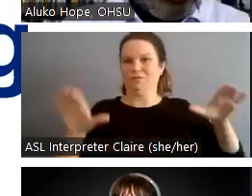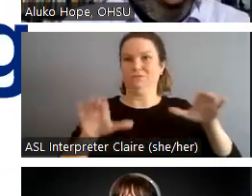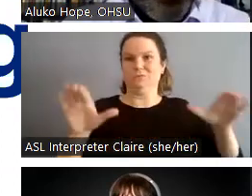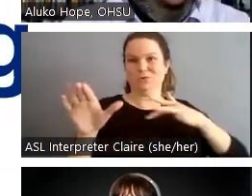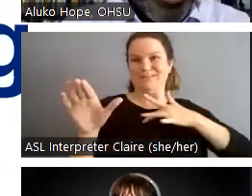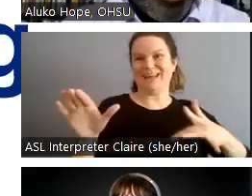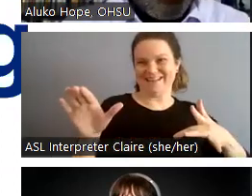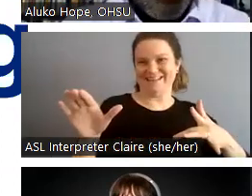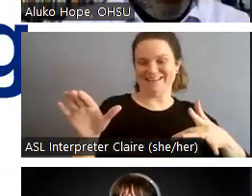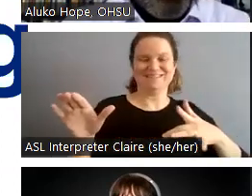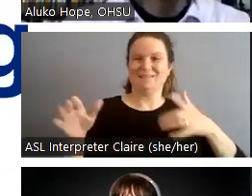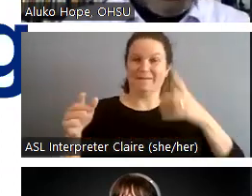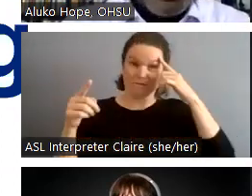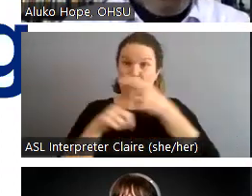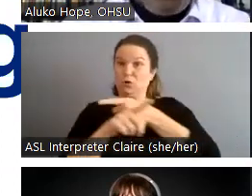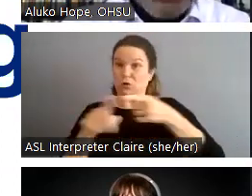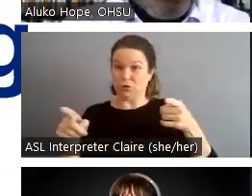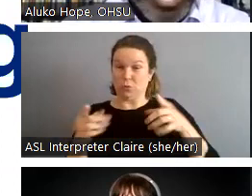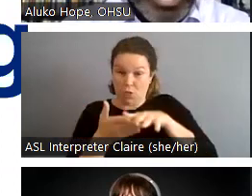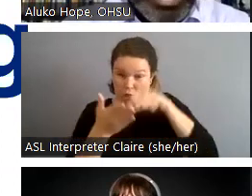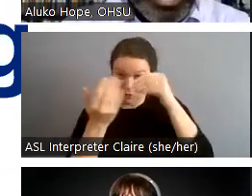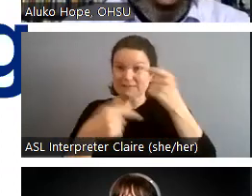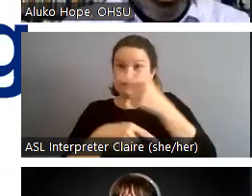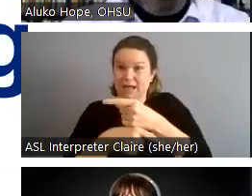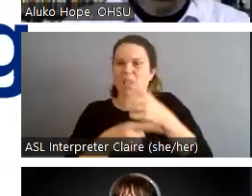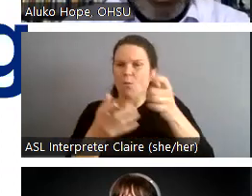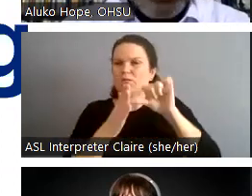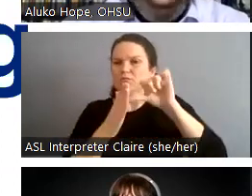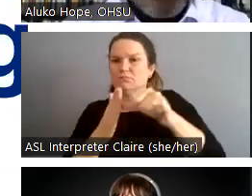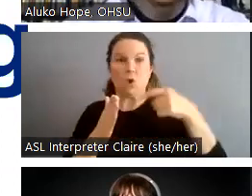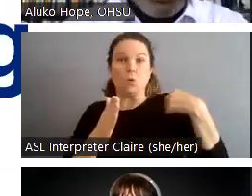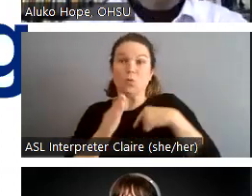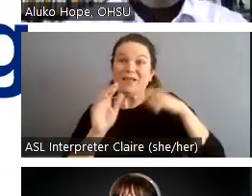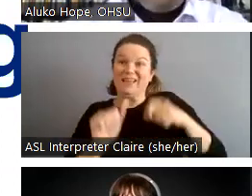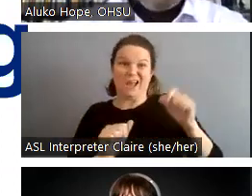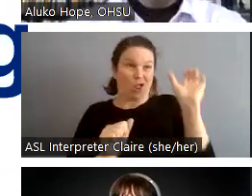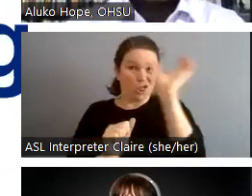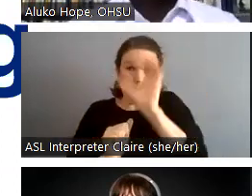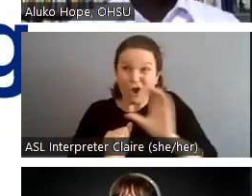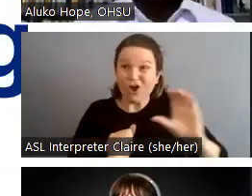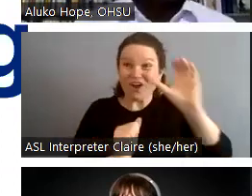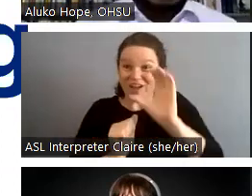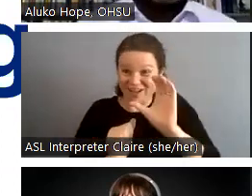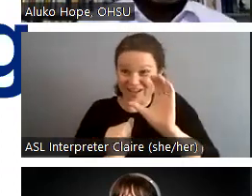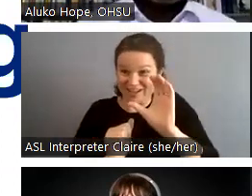you guys walk away knowing that, although we can look for a lot of things, when we're looking for a lot of things we're